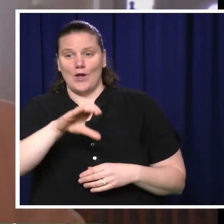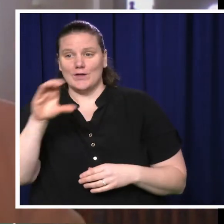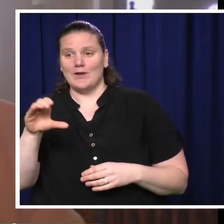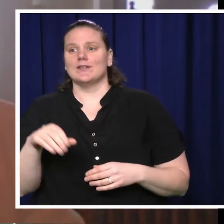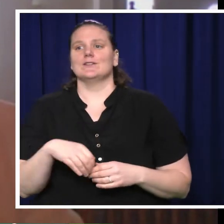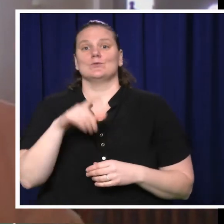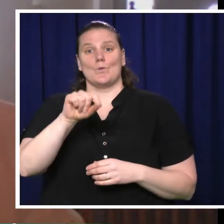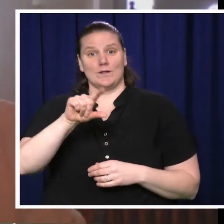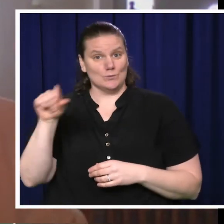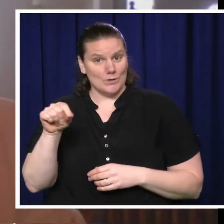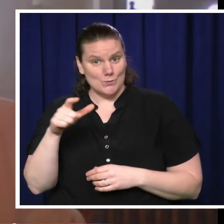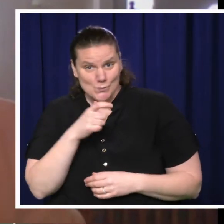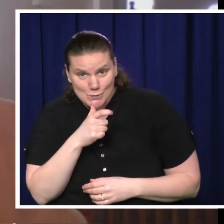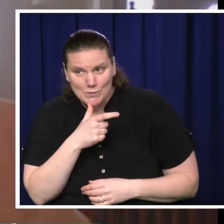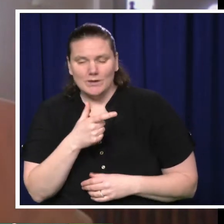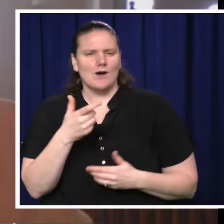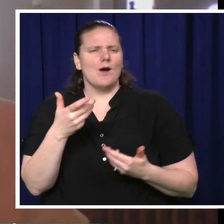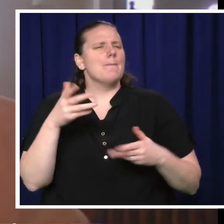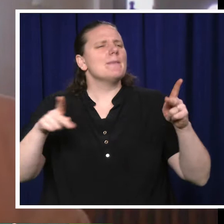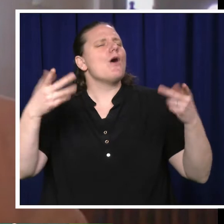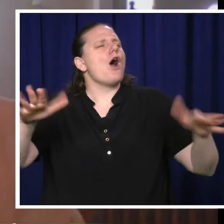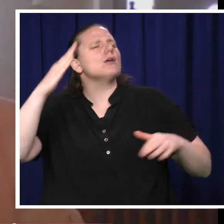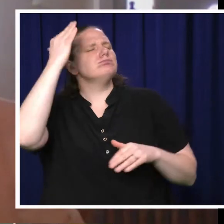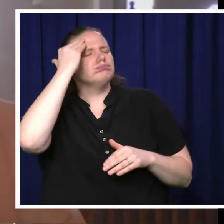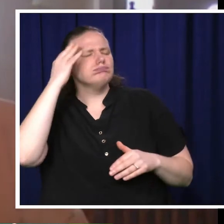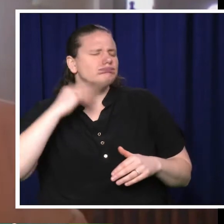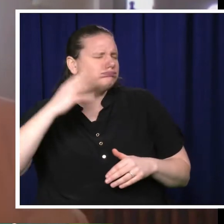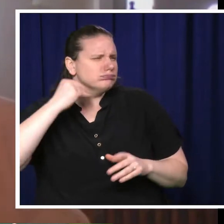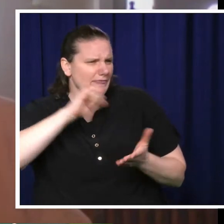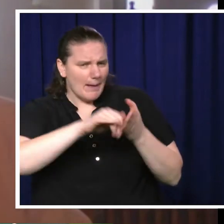to the people of Clark County for 2020 is somebody already